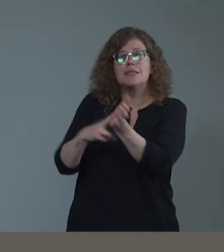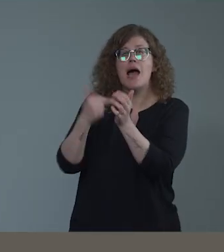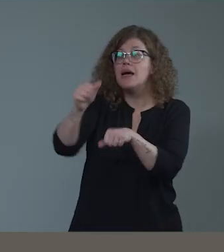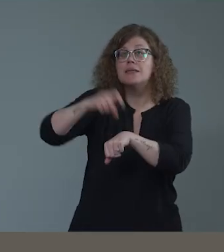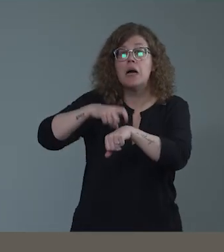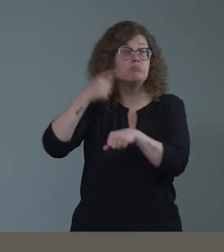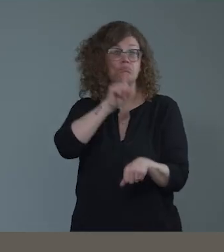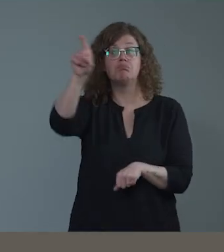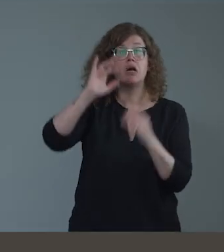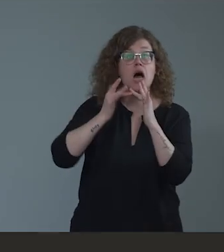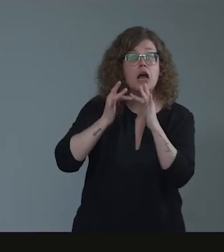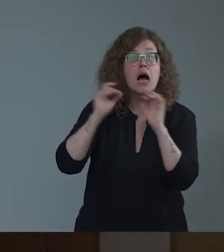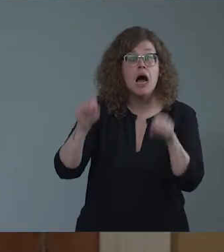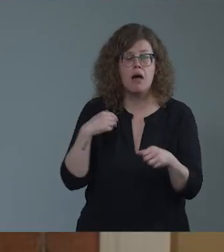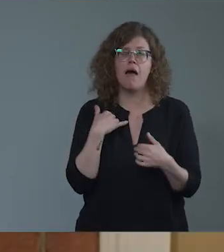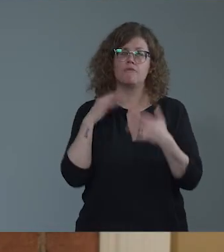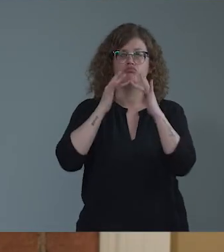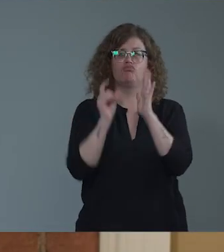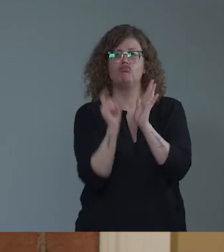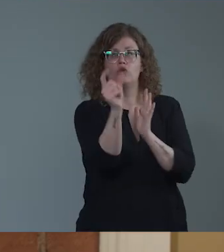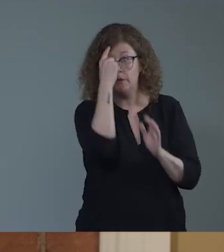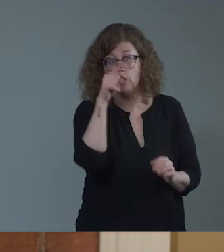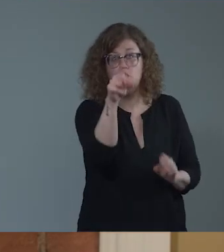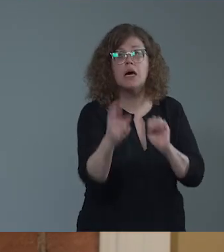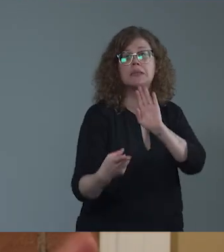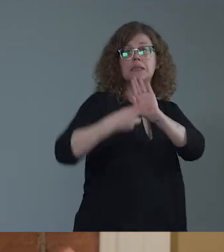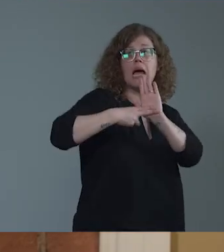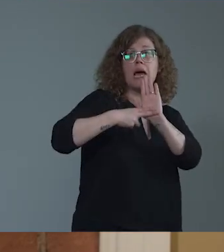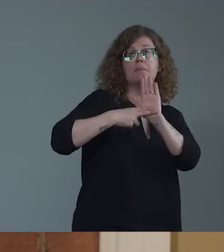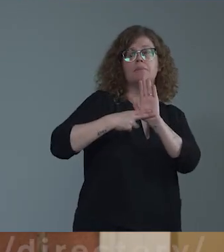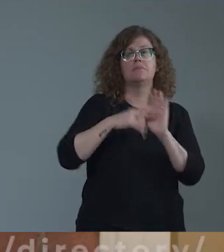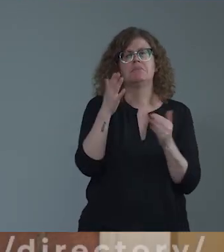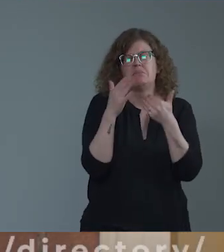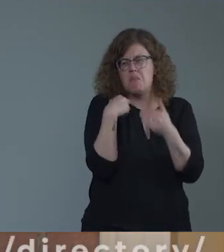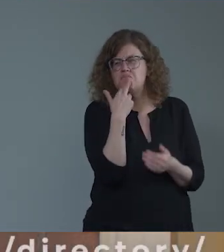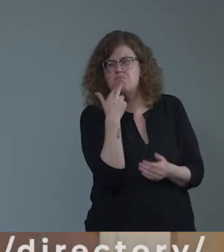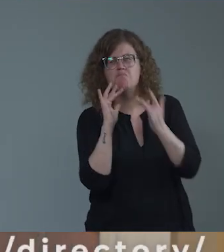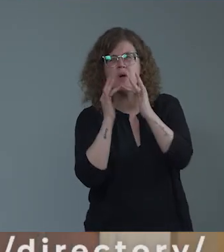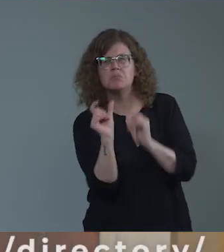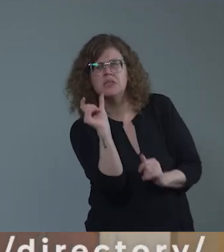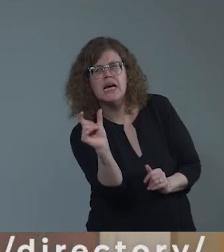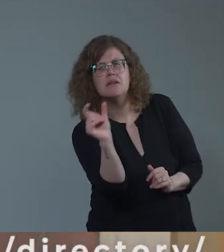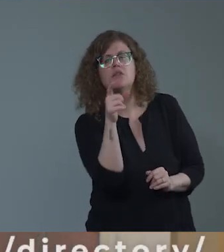It's self-directed, so you can sign up at any time. Just go online. I got the link for you here. Sign up on the directory.